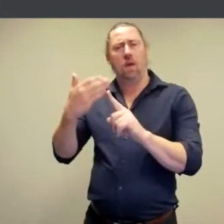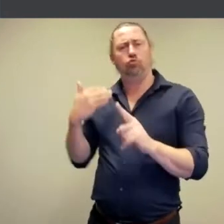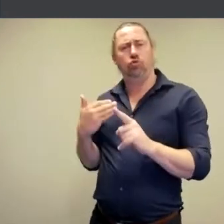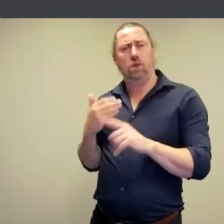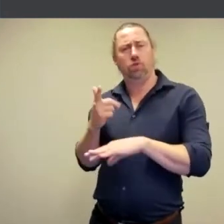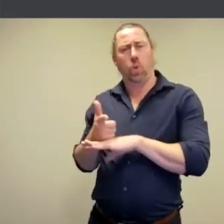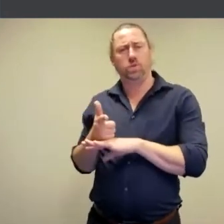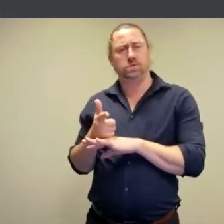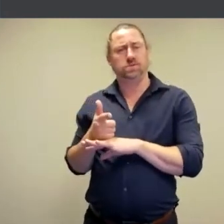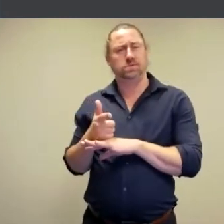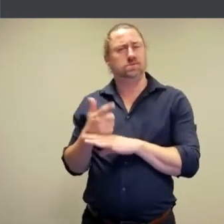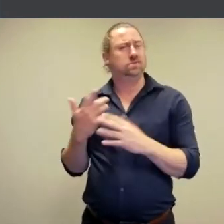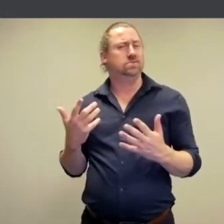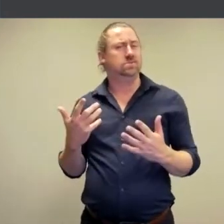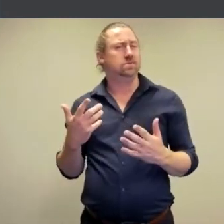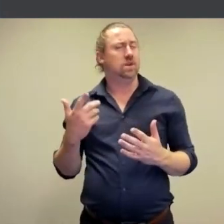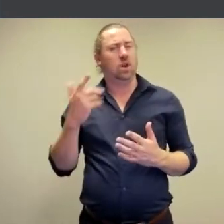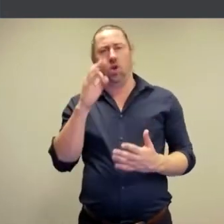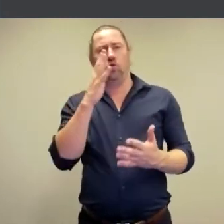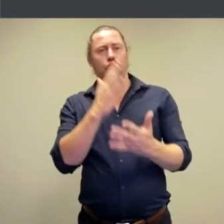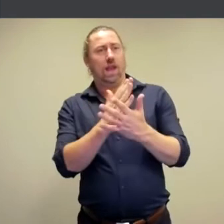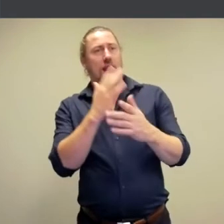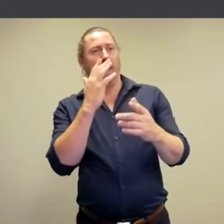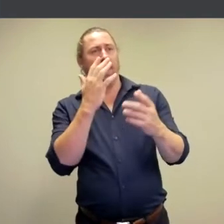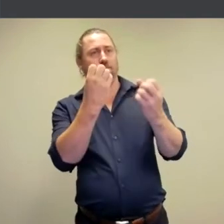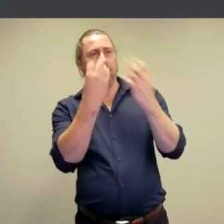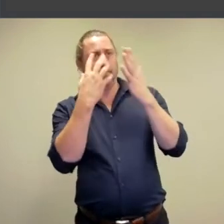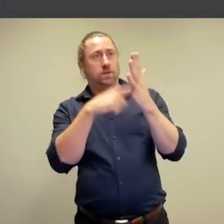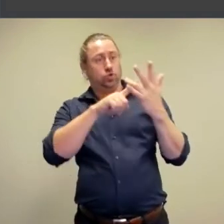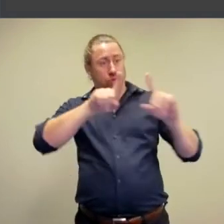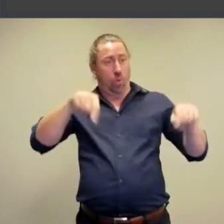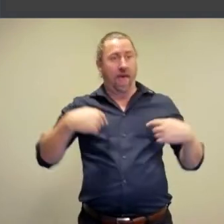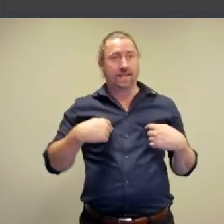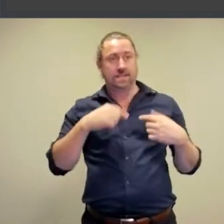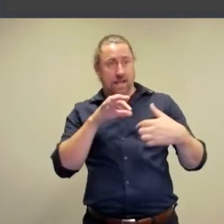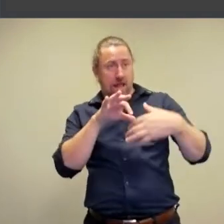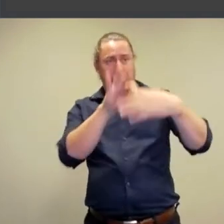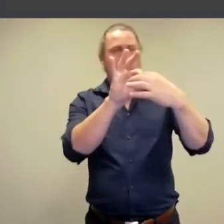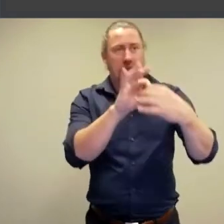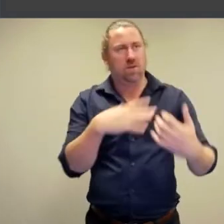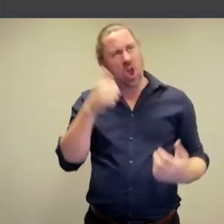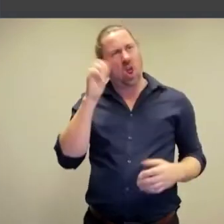They're not really addressing us or